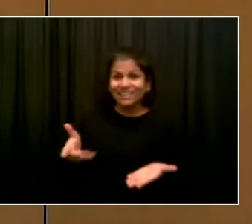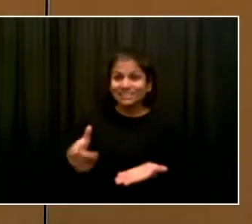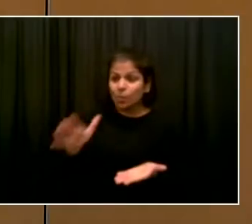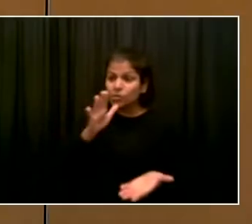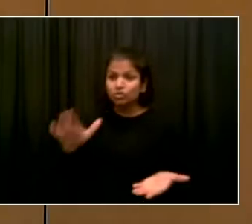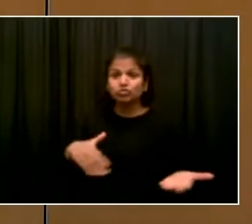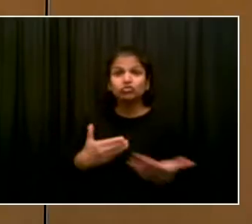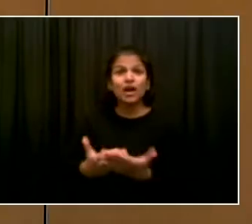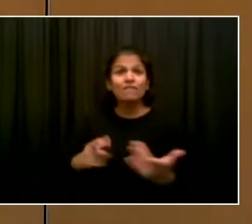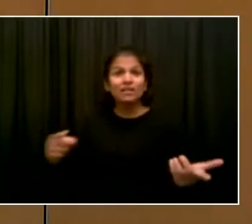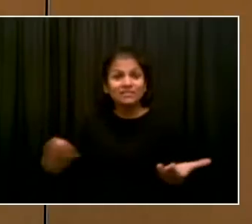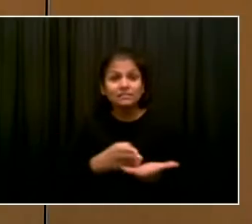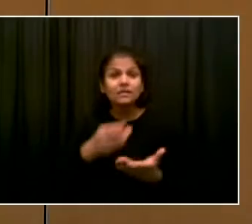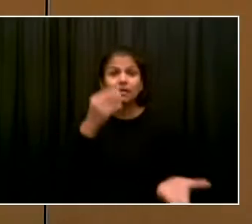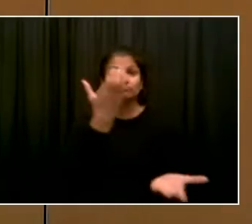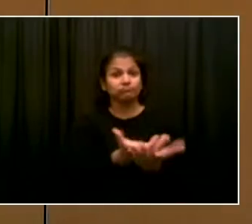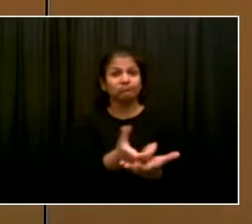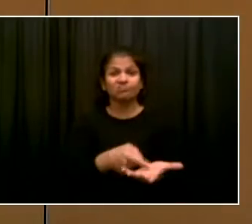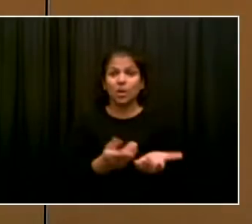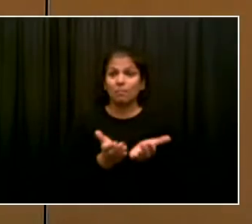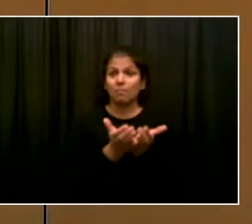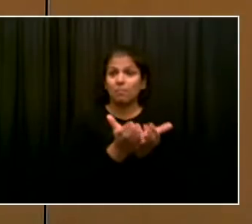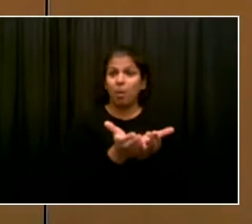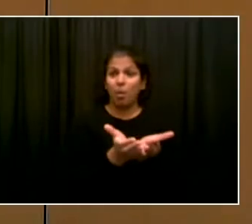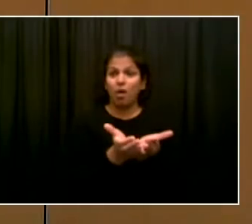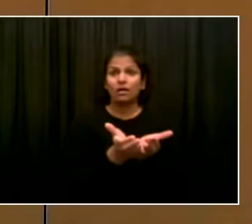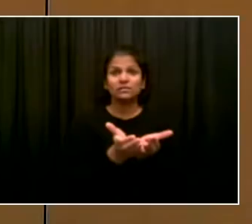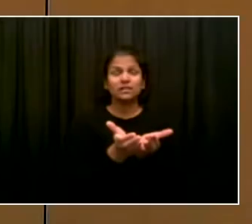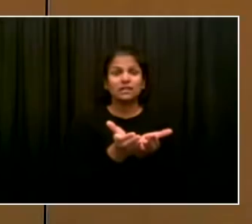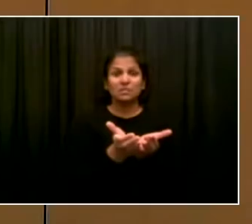ONE OF THE ADVANTAGES OF THESE WATERFRONT LOCATIONS AS THE GOODS ARRIVE, NOT BY BIG